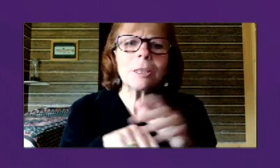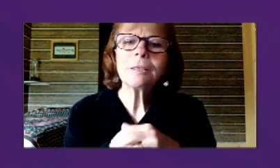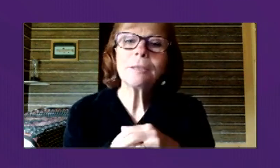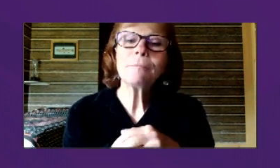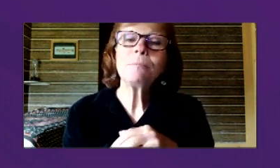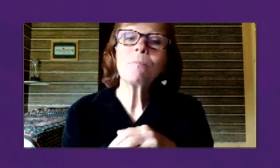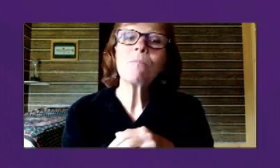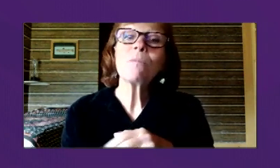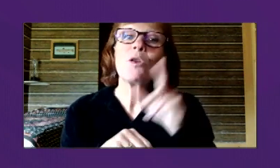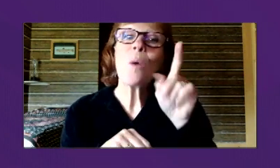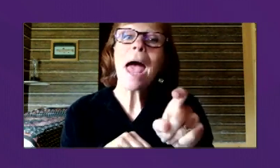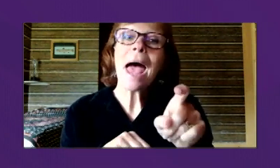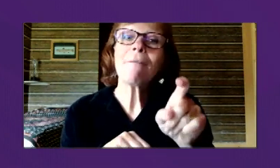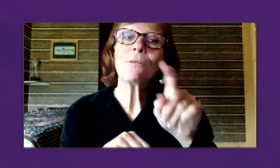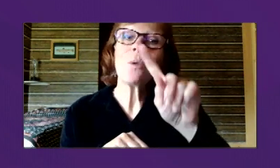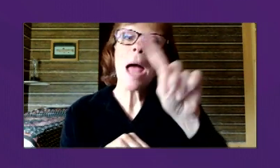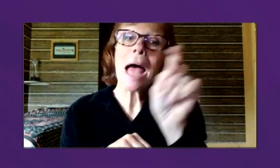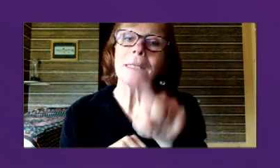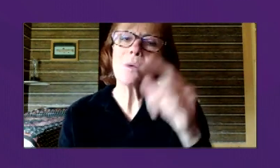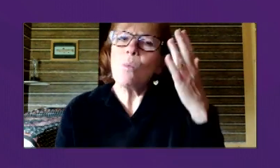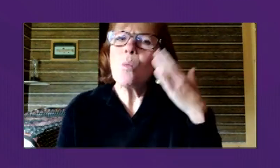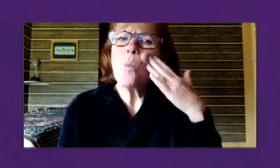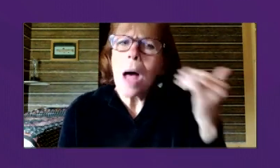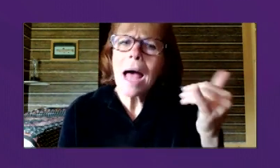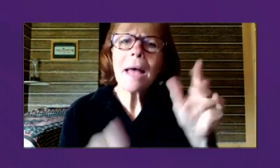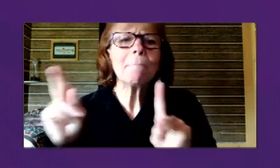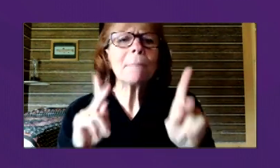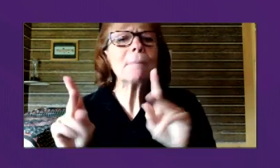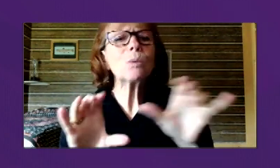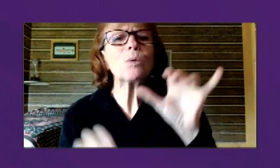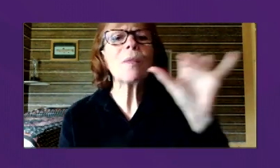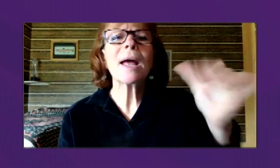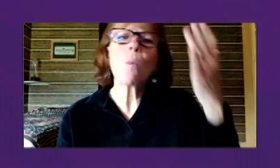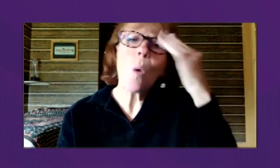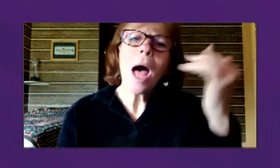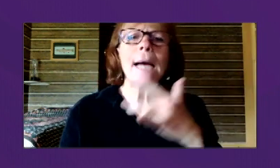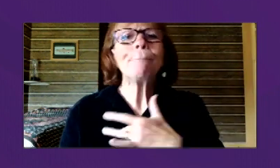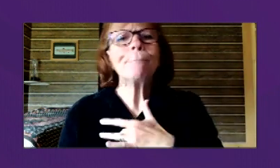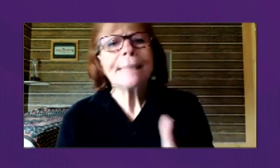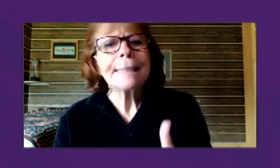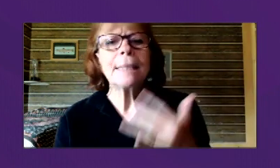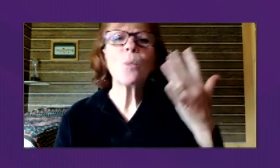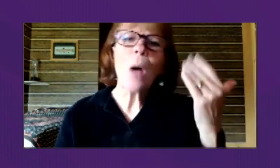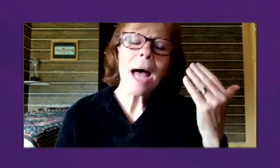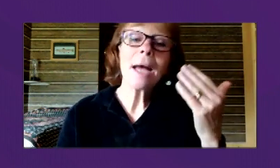question of why people do the things they do. They enable students to examine how individuals